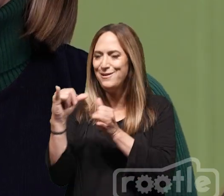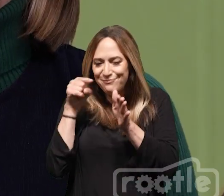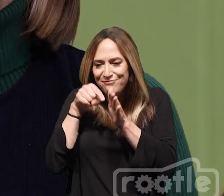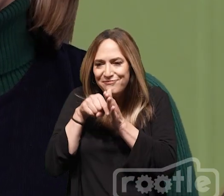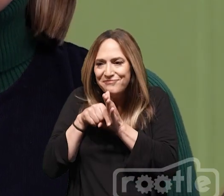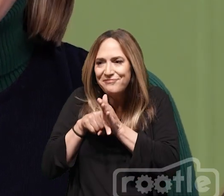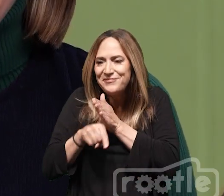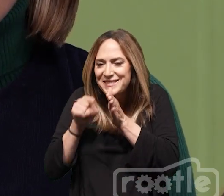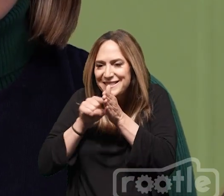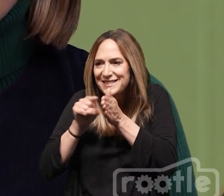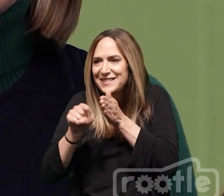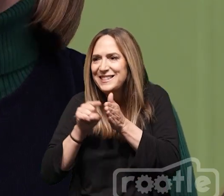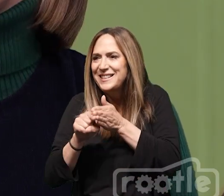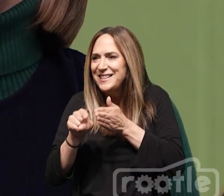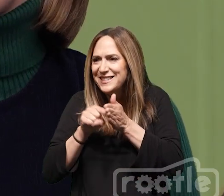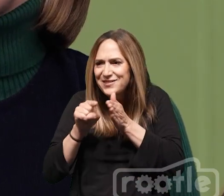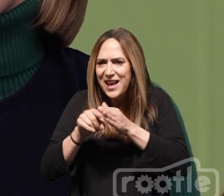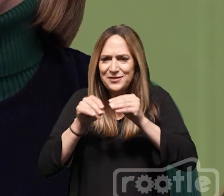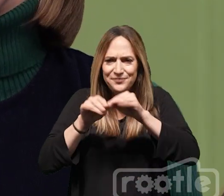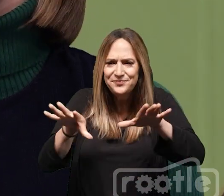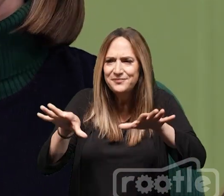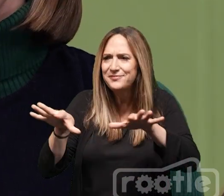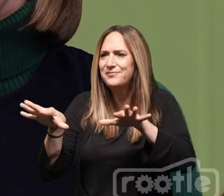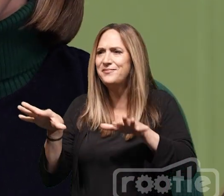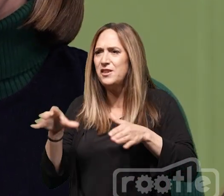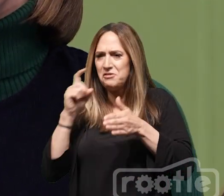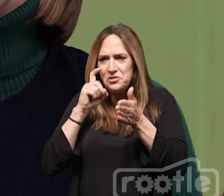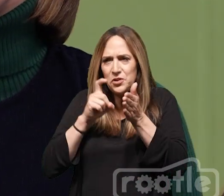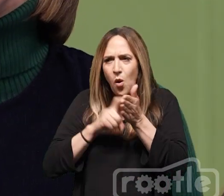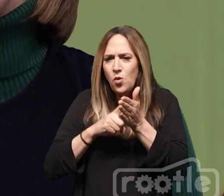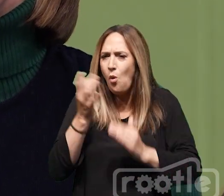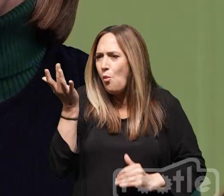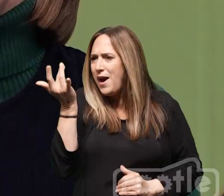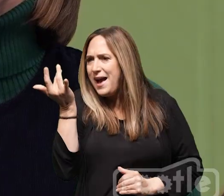I investigate outbreaks, identify why someone might be at risk of getting sick,